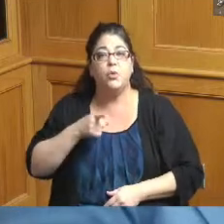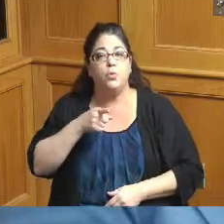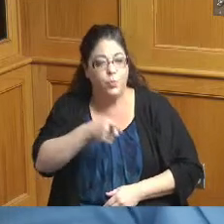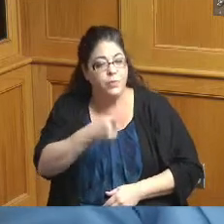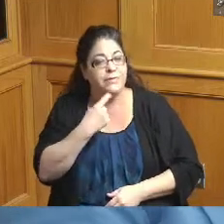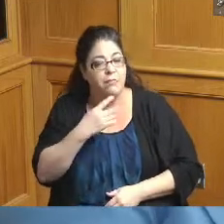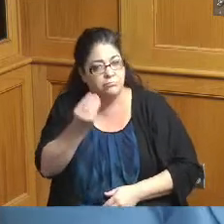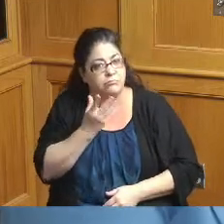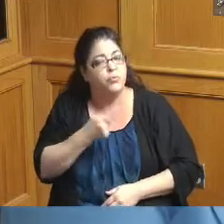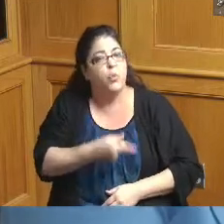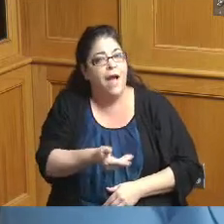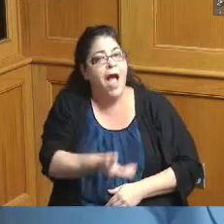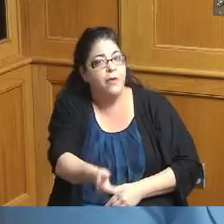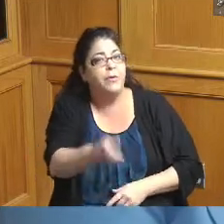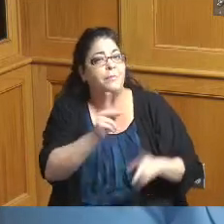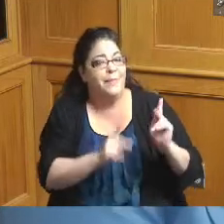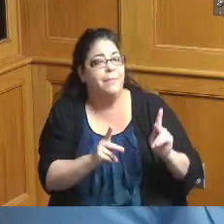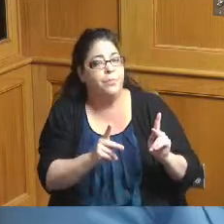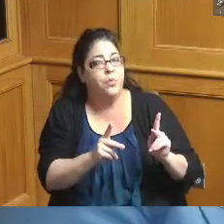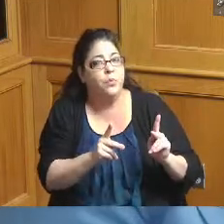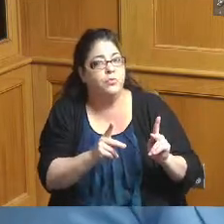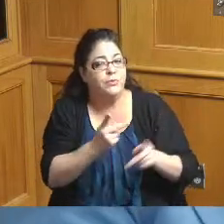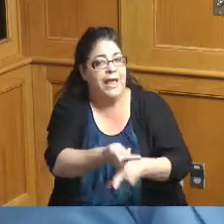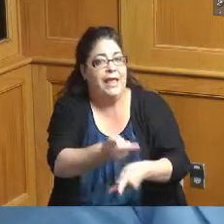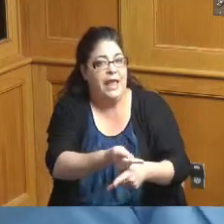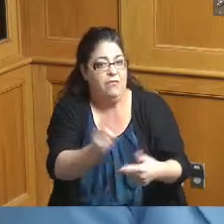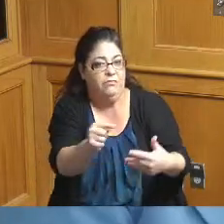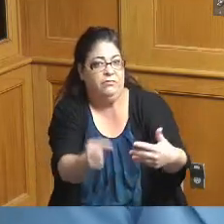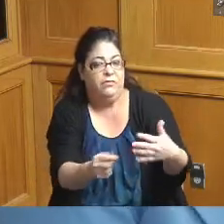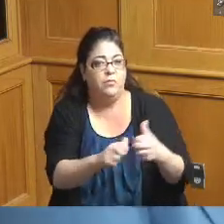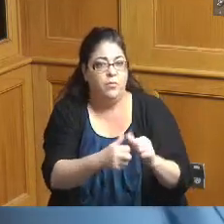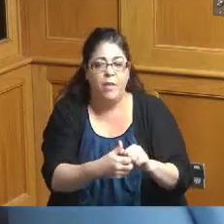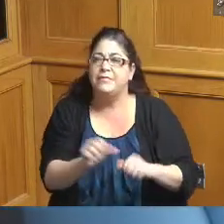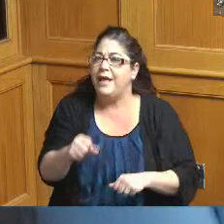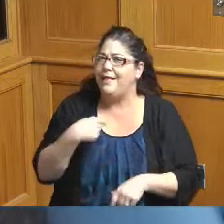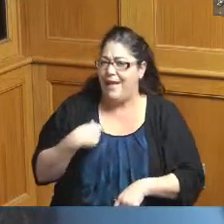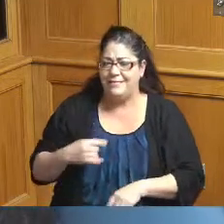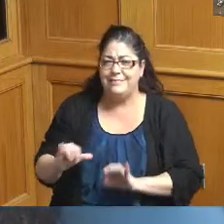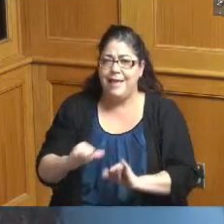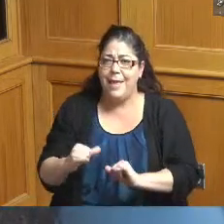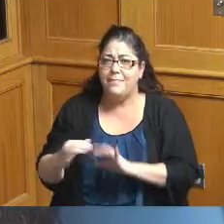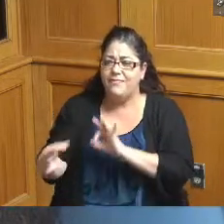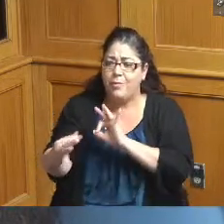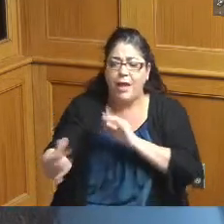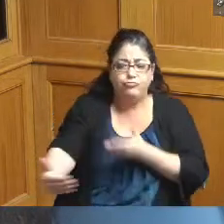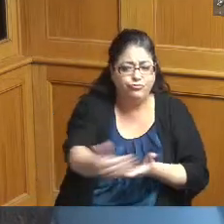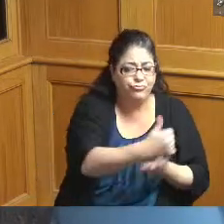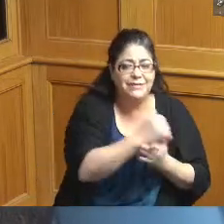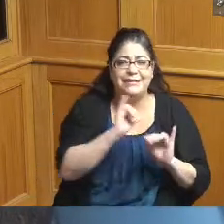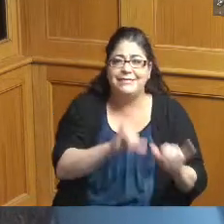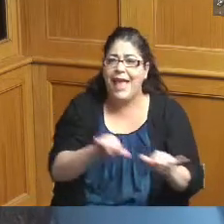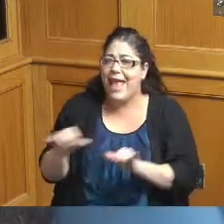this is the feedback I got from a lot of folks both at the urban as well as the Suburban areas